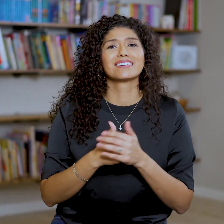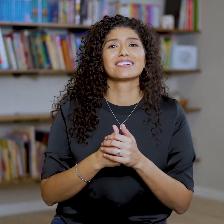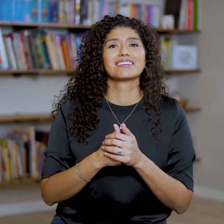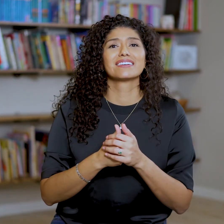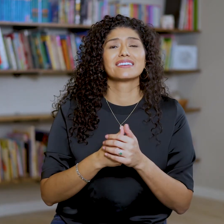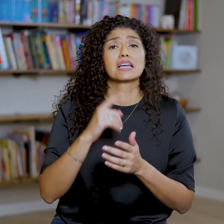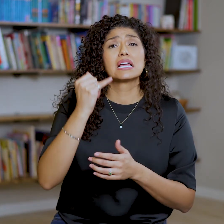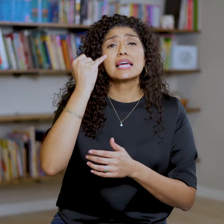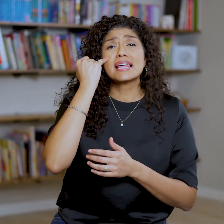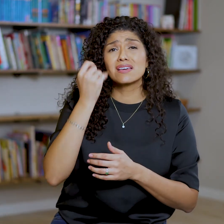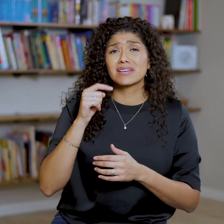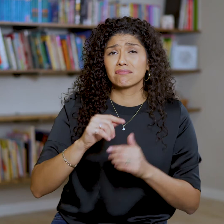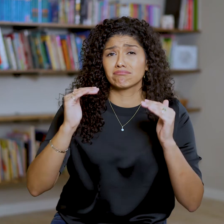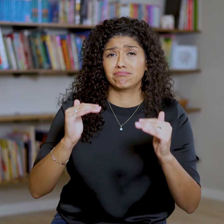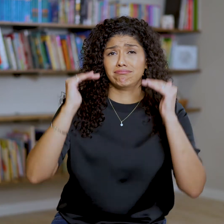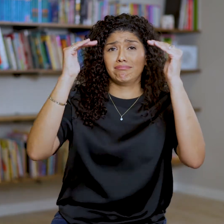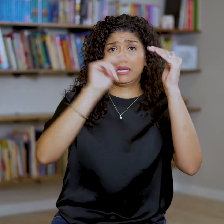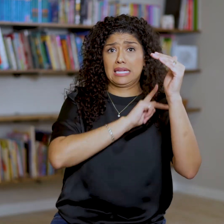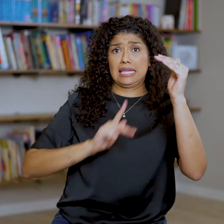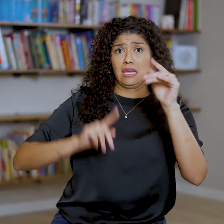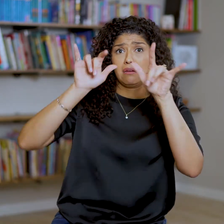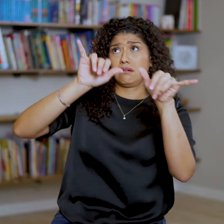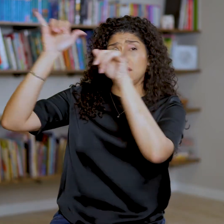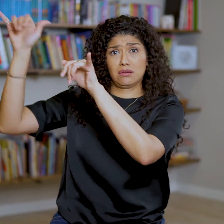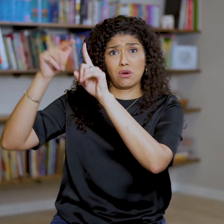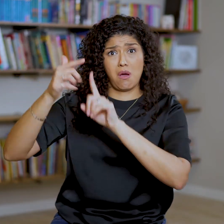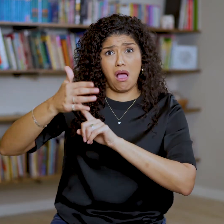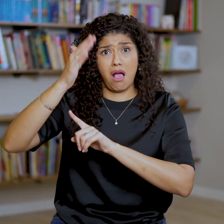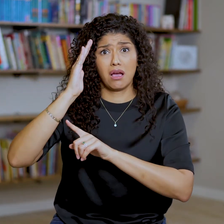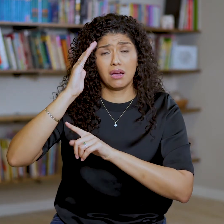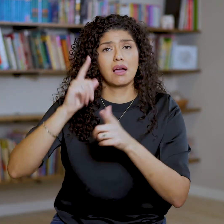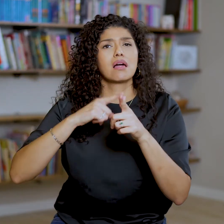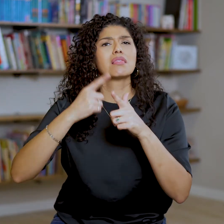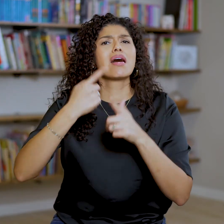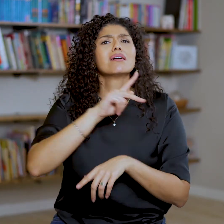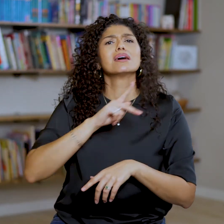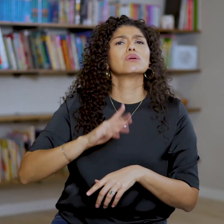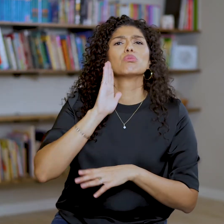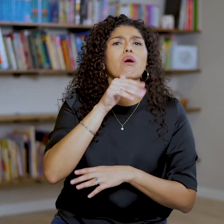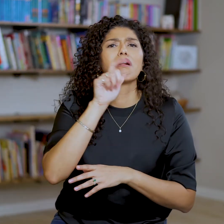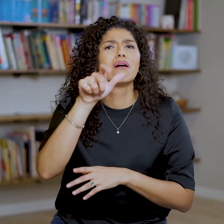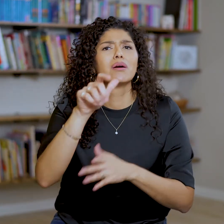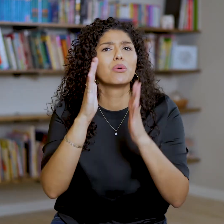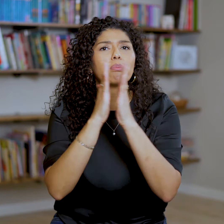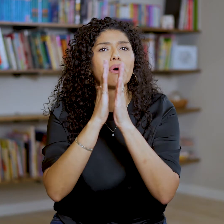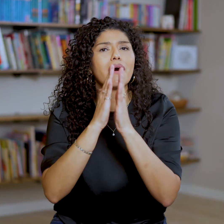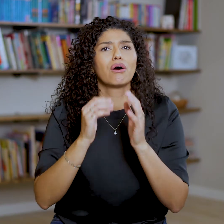If he had exalted the king to God’s status, then the king wouldn’t need prayer.